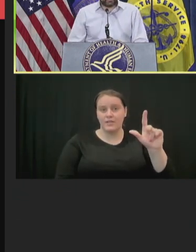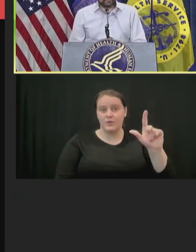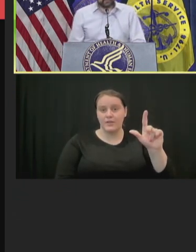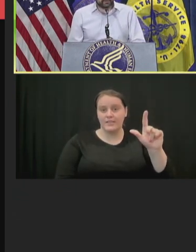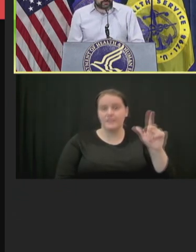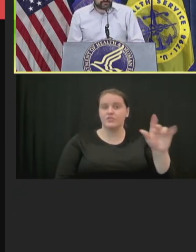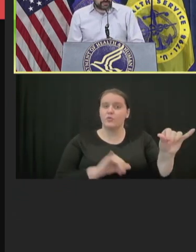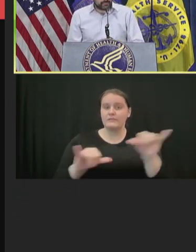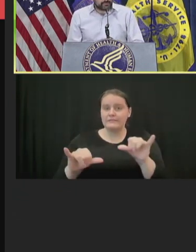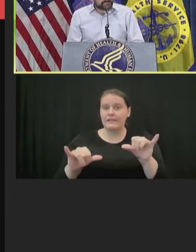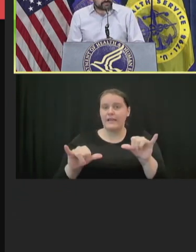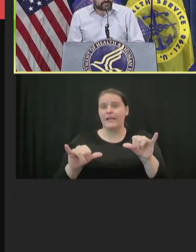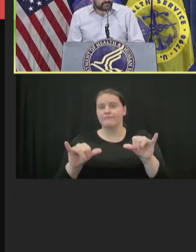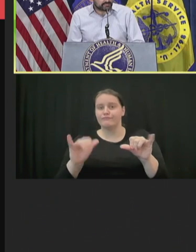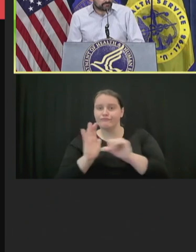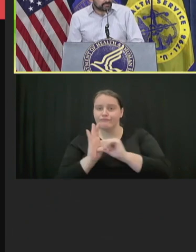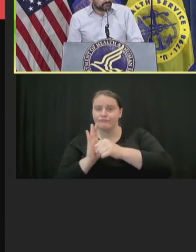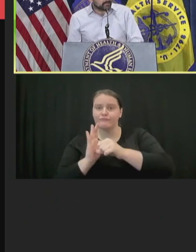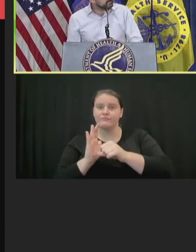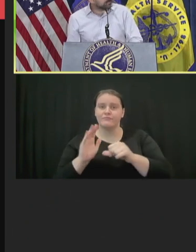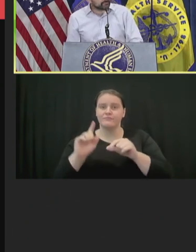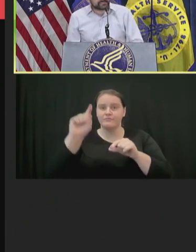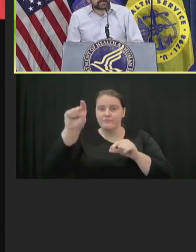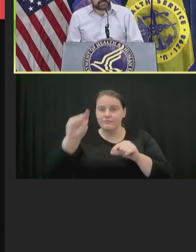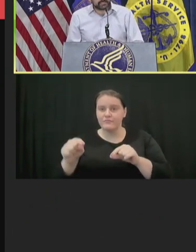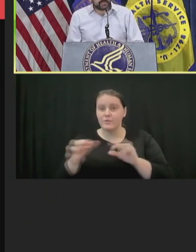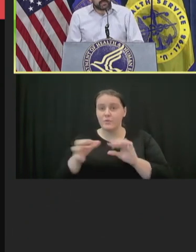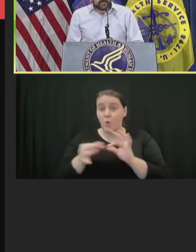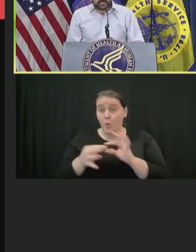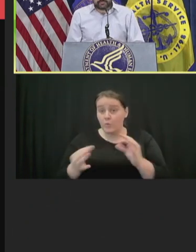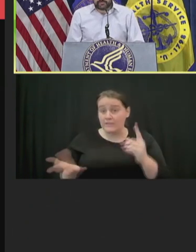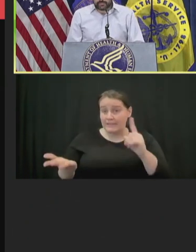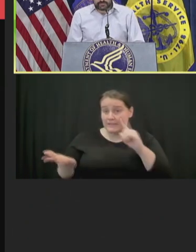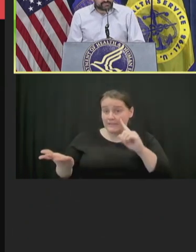notable developments that I think the committee might be interested in. In the following slides,